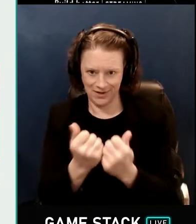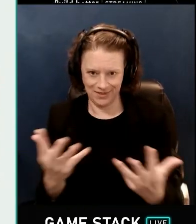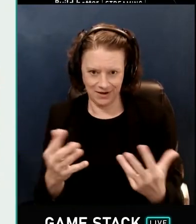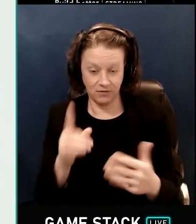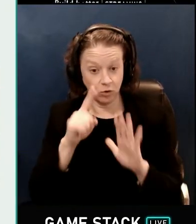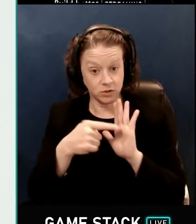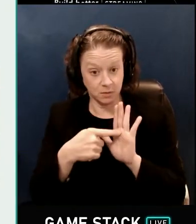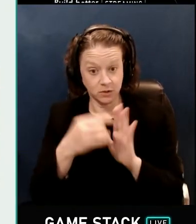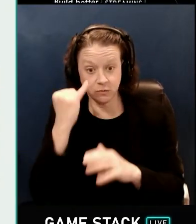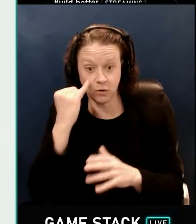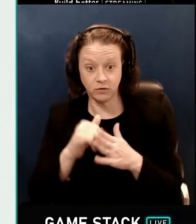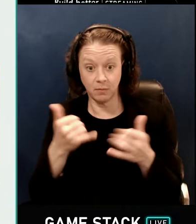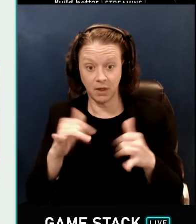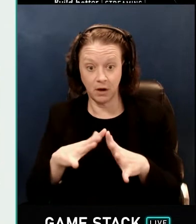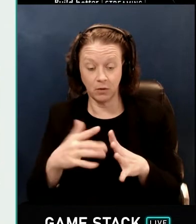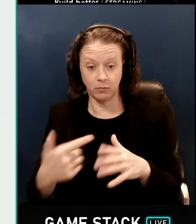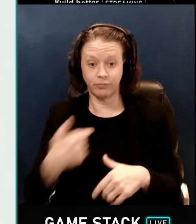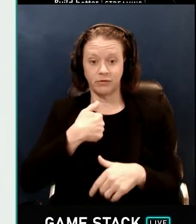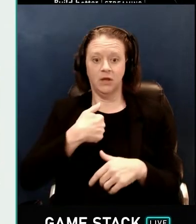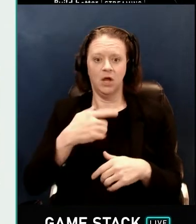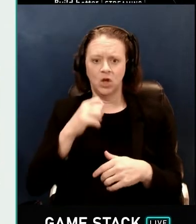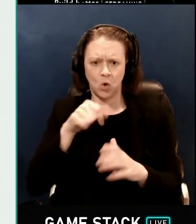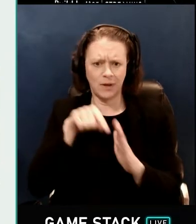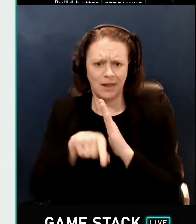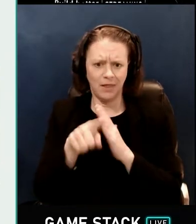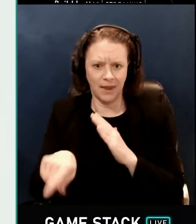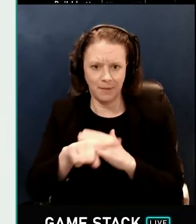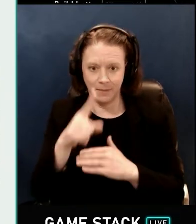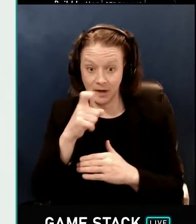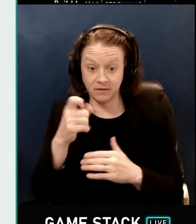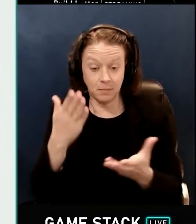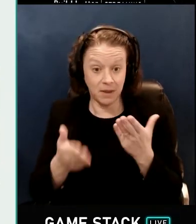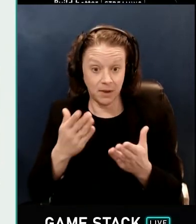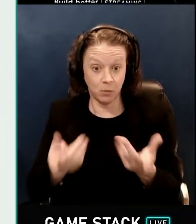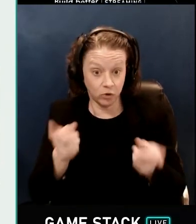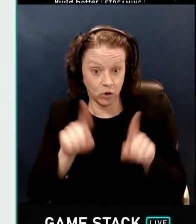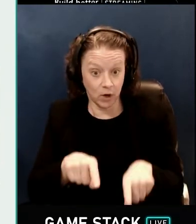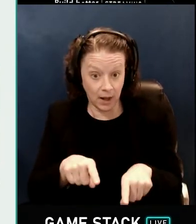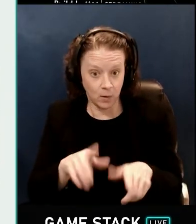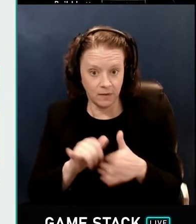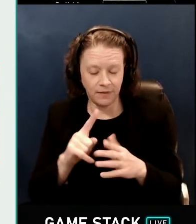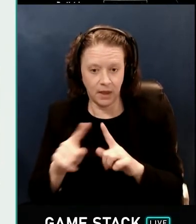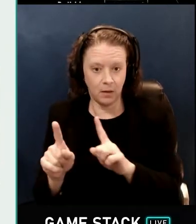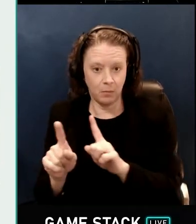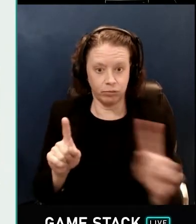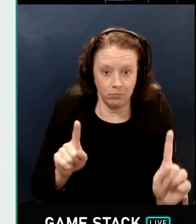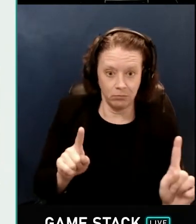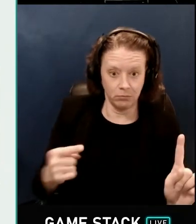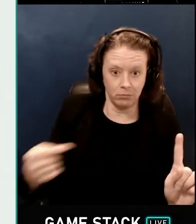don't kill them because maybe it will turn out that they actually moved out of the way at the last second.